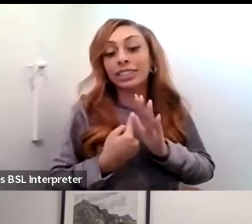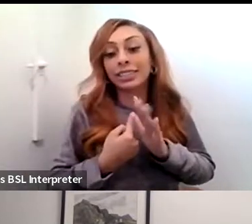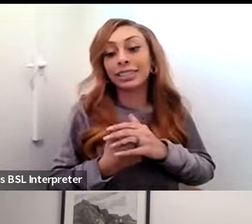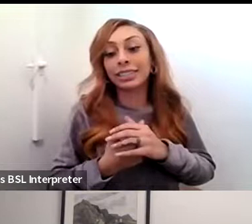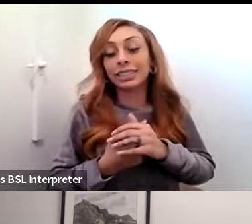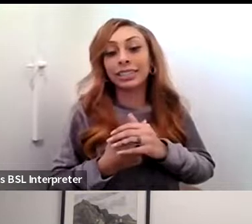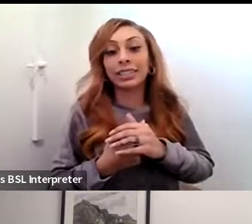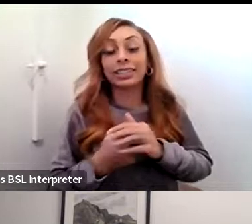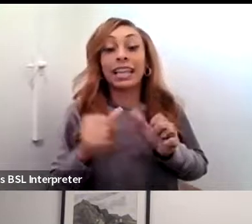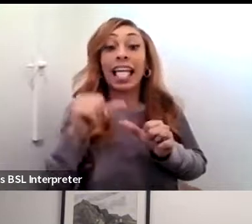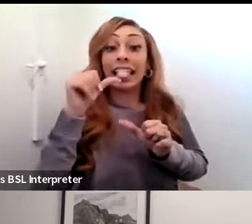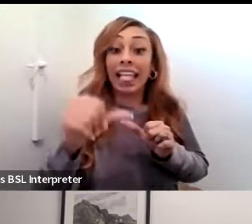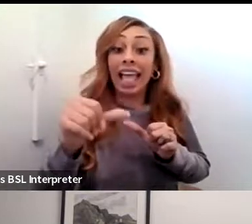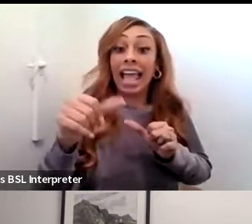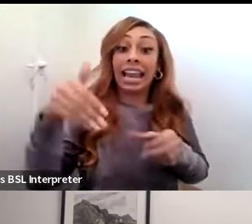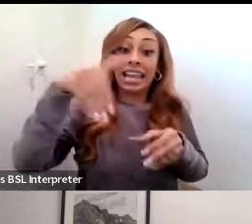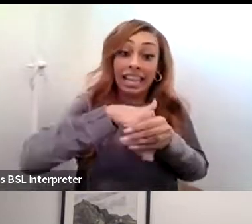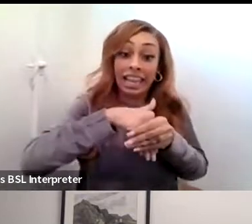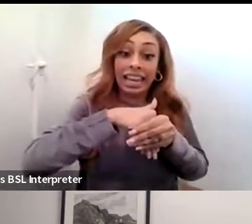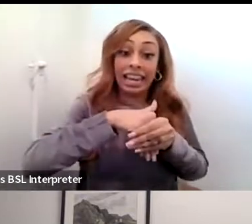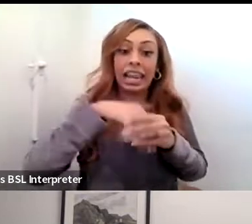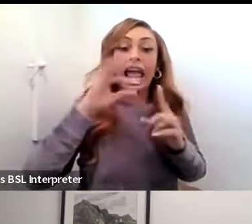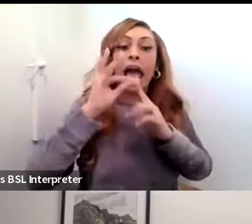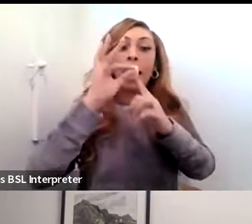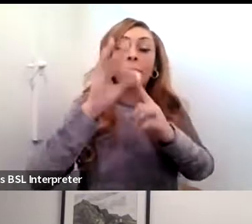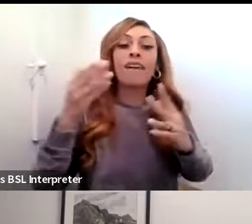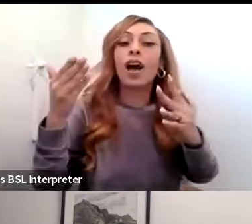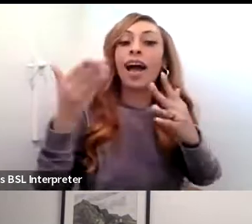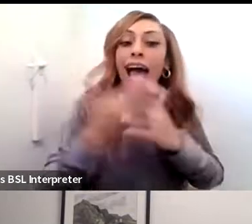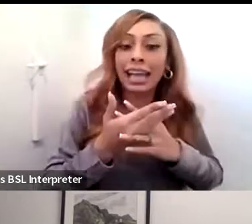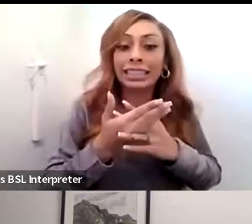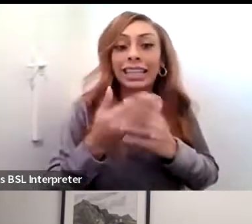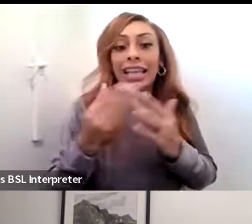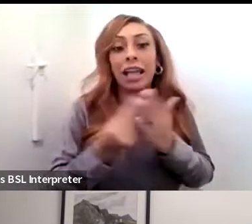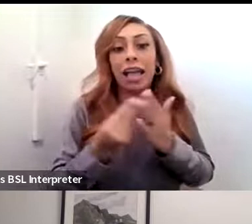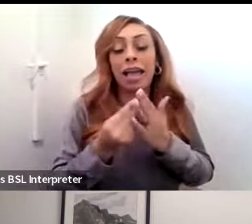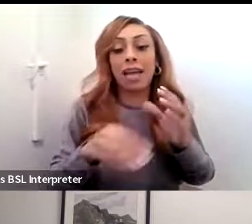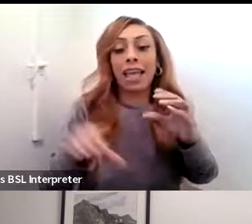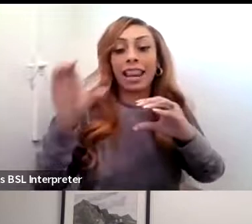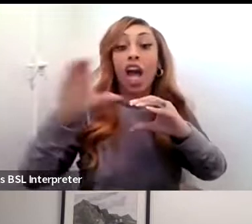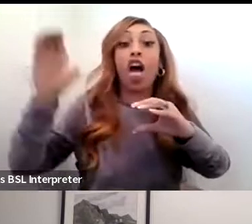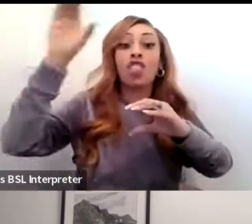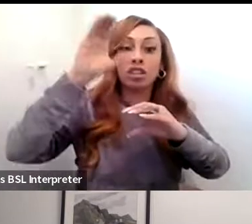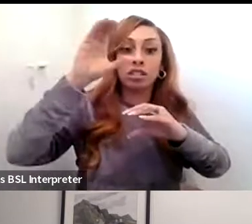And then within that, we applied for access money, because part of the project, and I'll hand this over again to you,